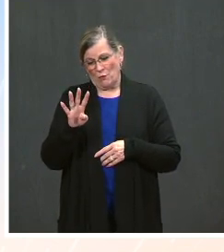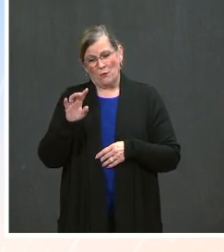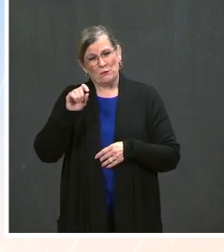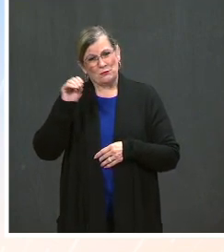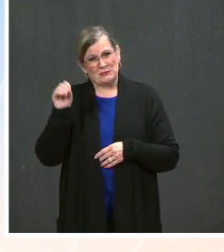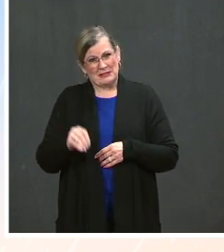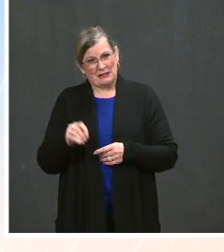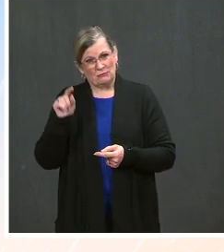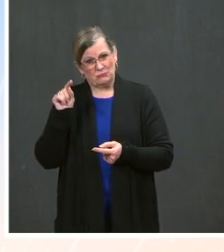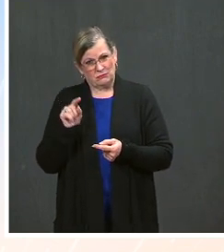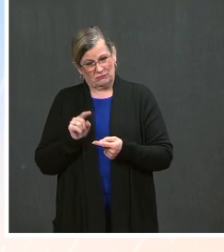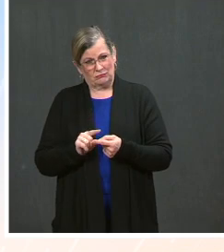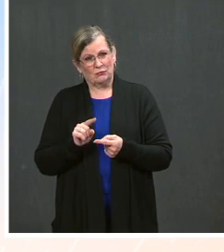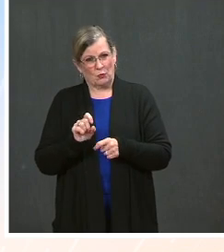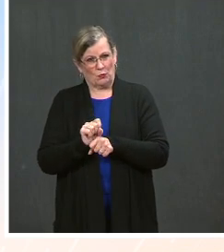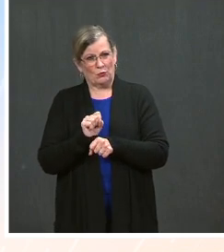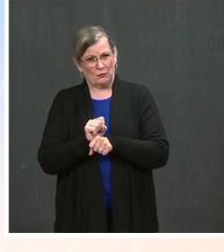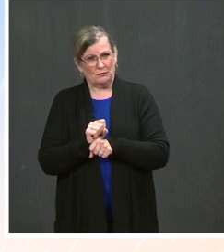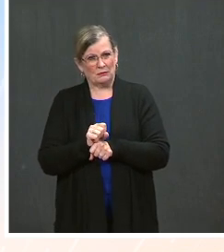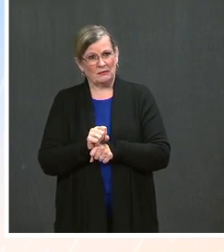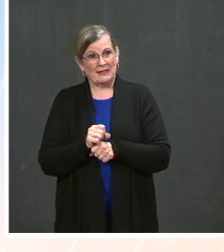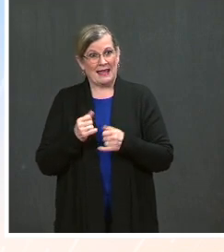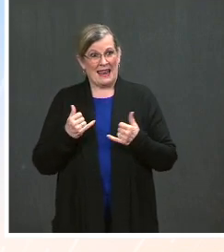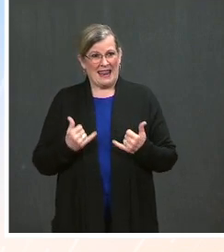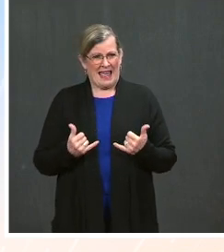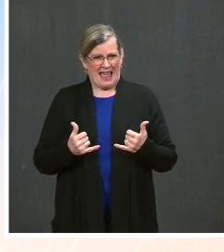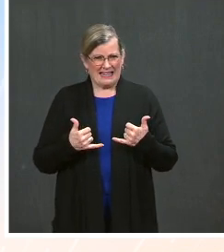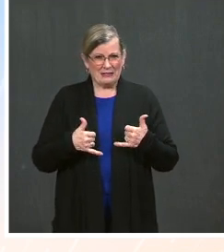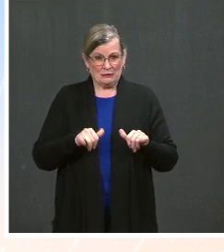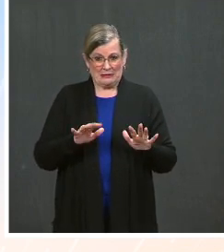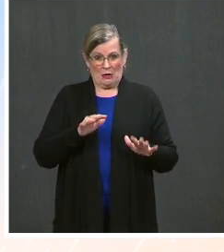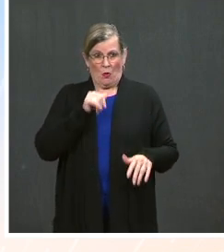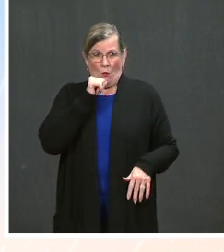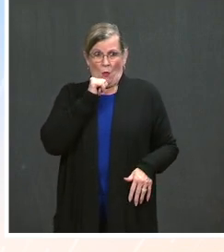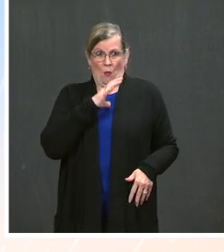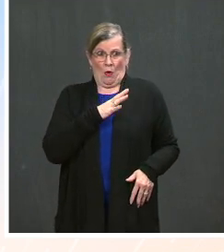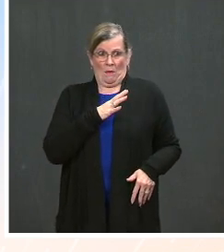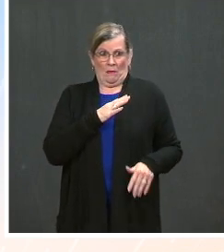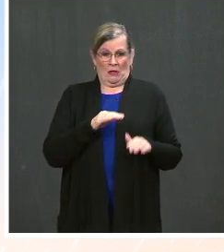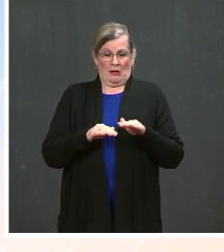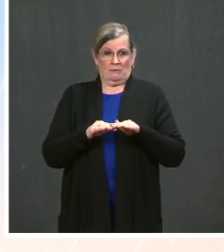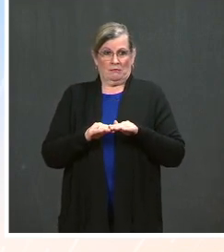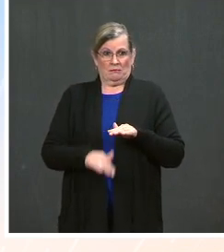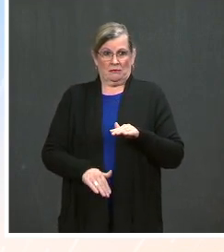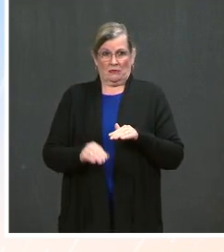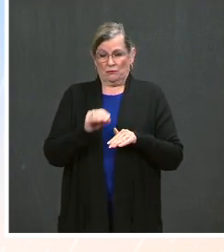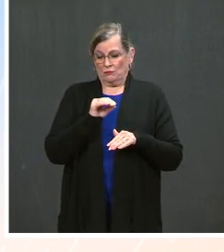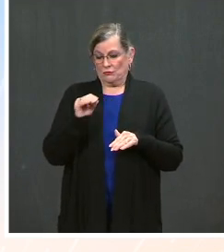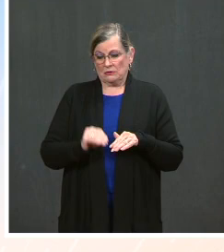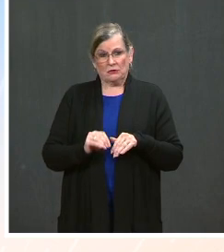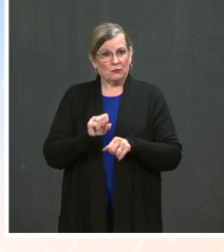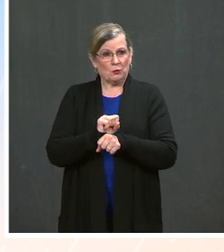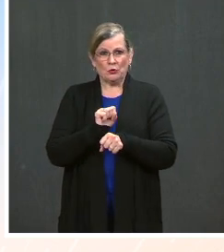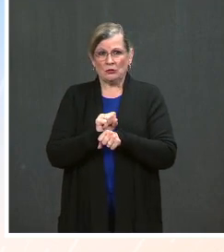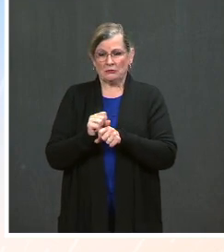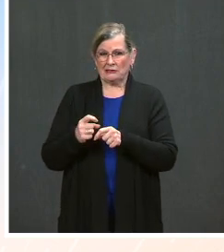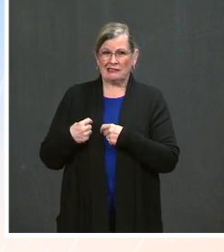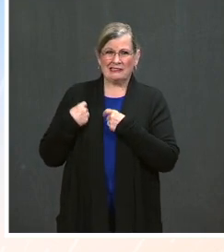for women continue to be a problem that has been exposed and exasperated during this pandemic. We must continue to address the fact